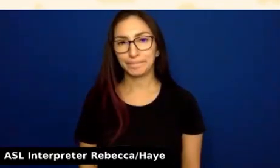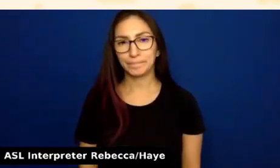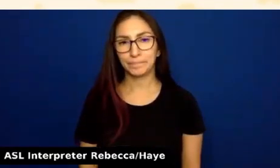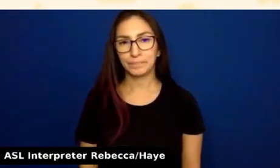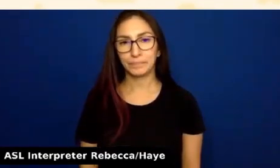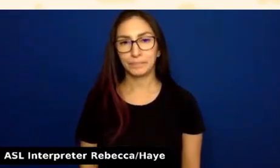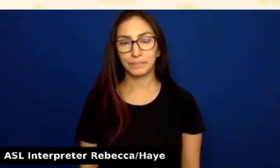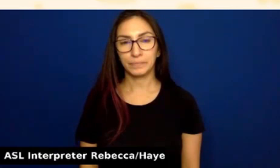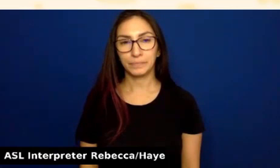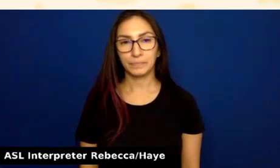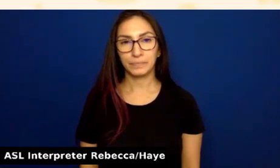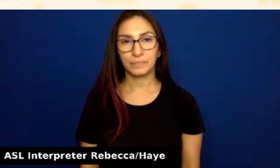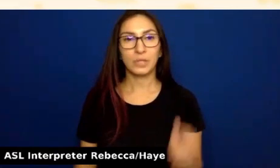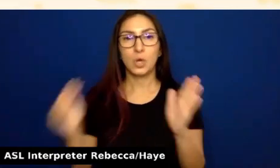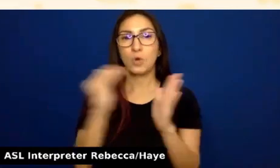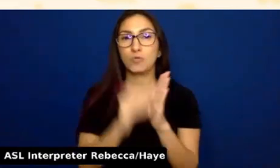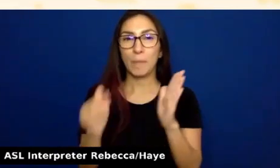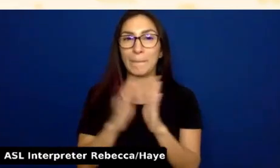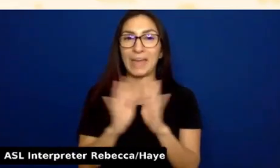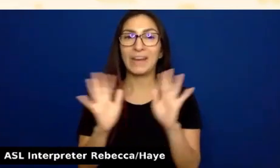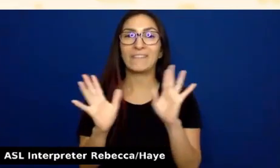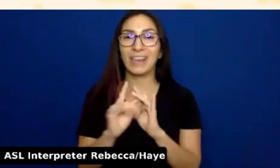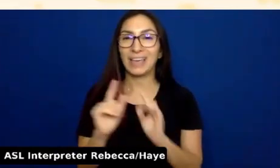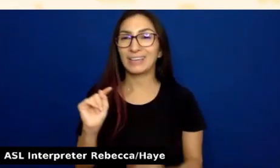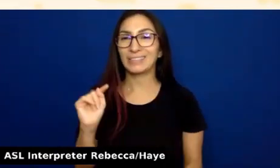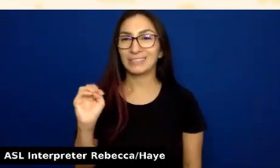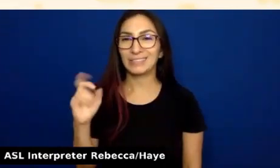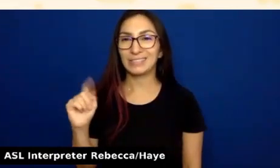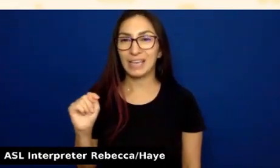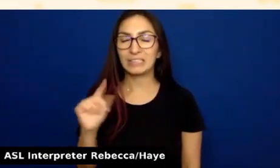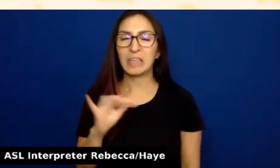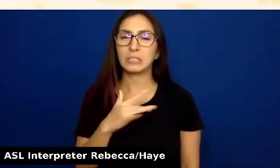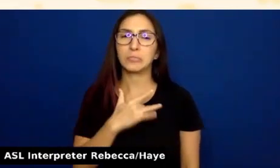Repetitive link text; This is typically done on a blog page.